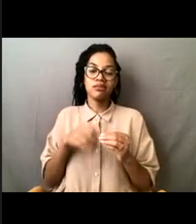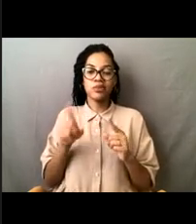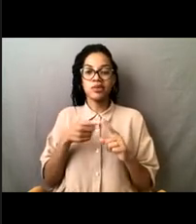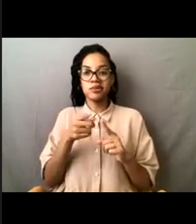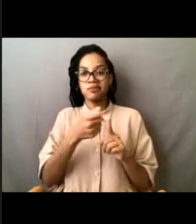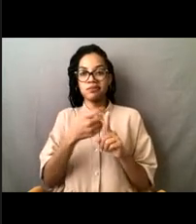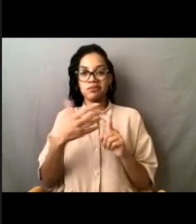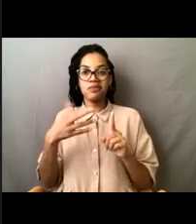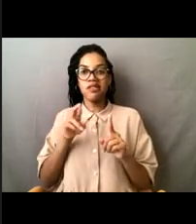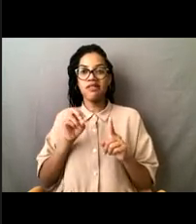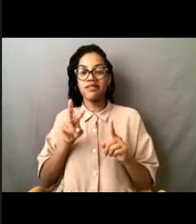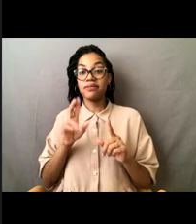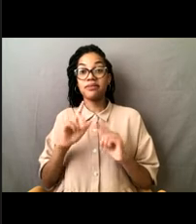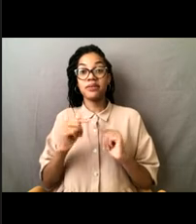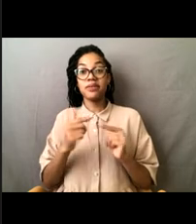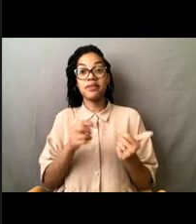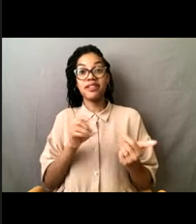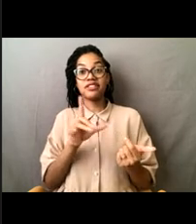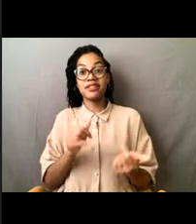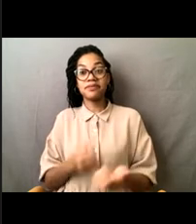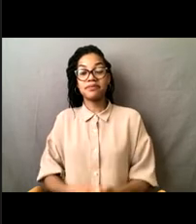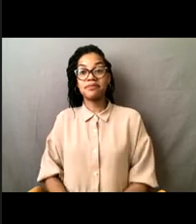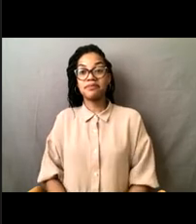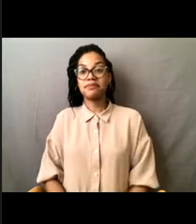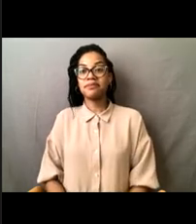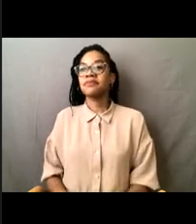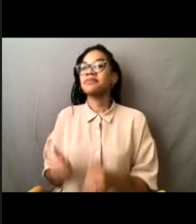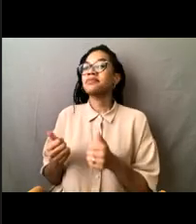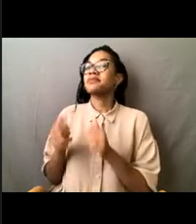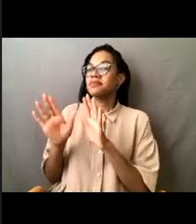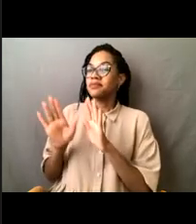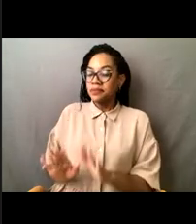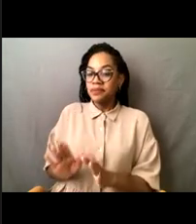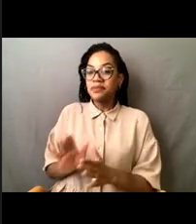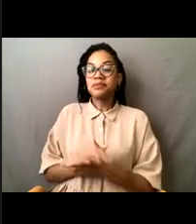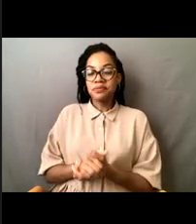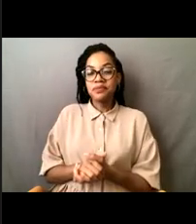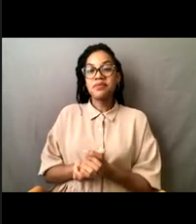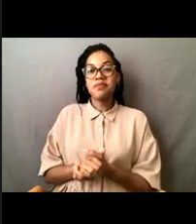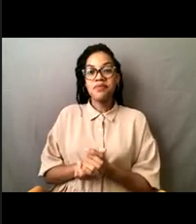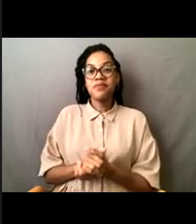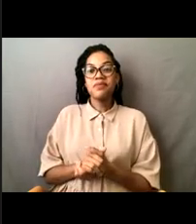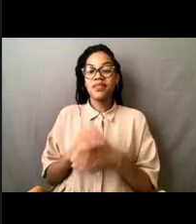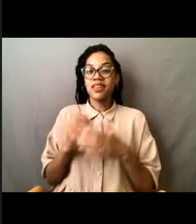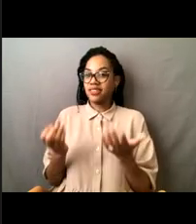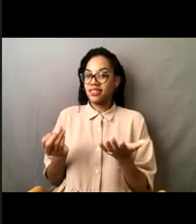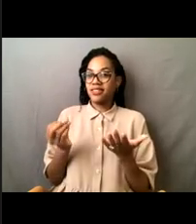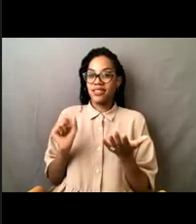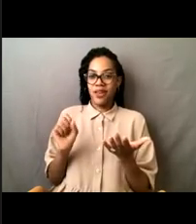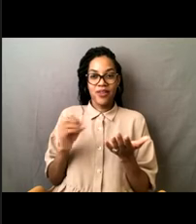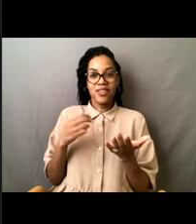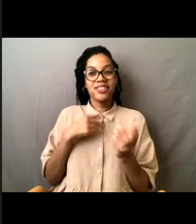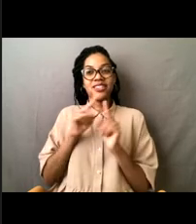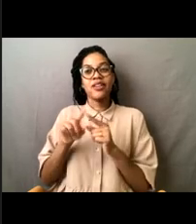So I'll turn it back to you, Ashley. Great, yeah. Awesome. So let's check in at the lab. Let's see what we've got going on.